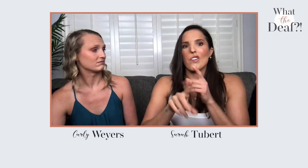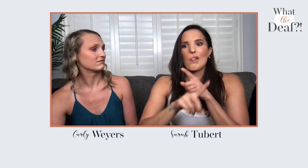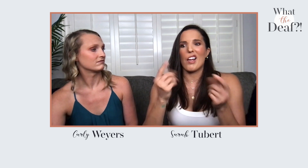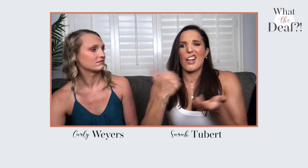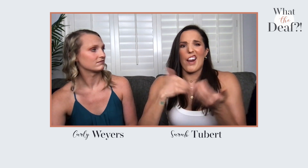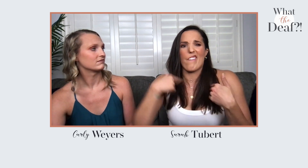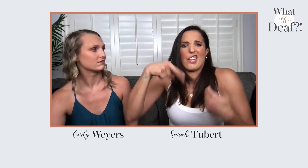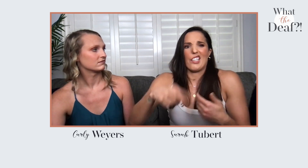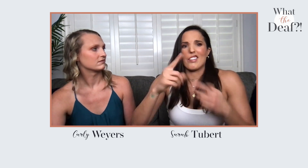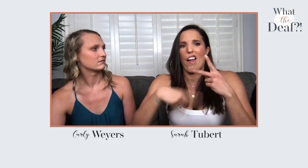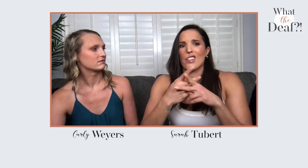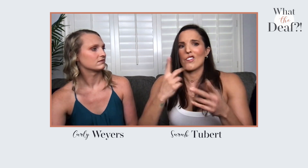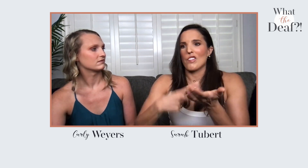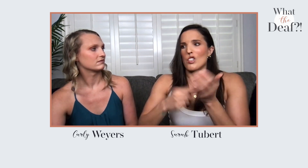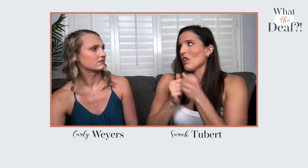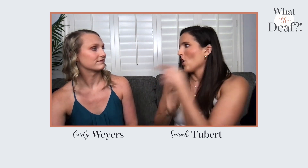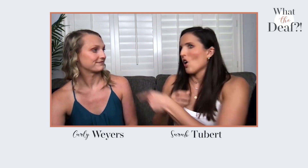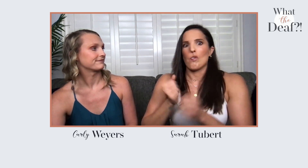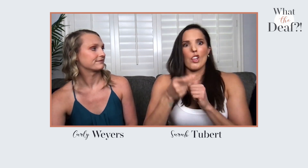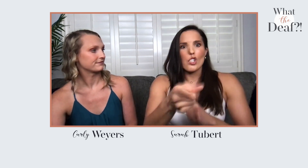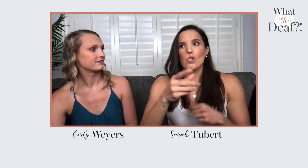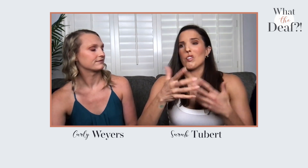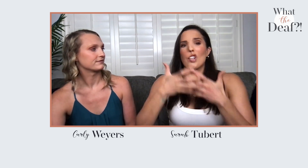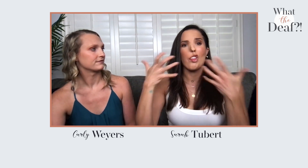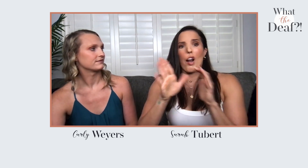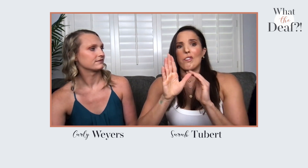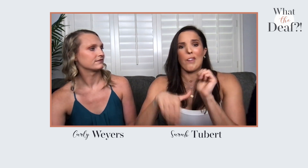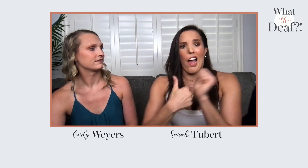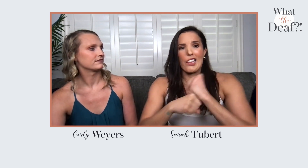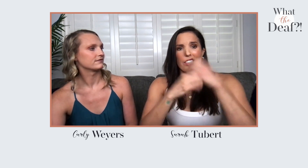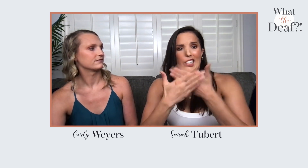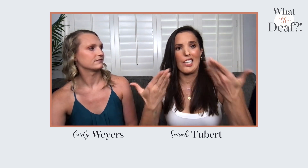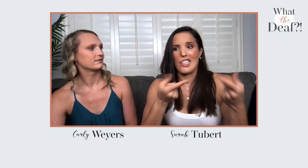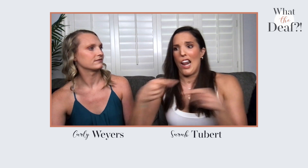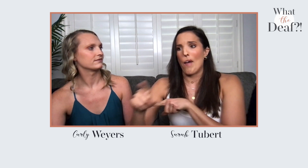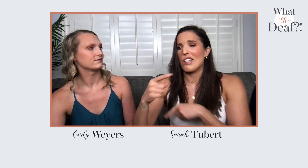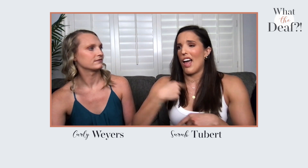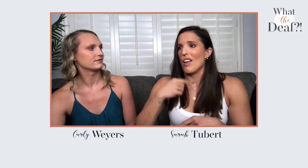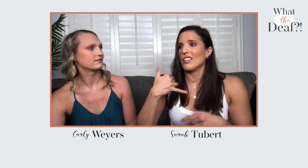but by having these conversations with Carly, with you, Michael, and a lot of the behind the scenes discussions,